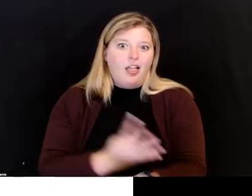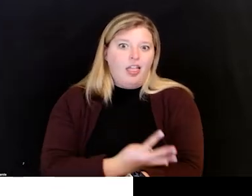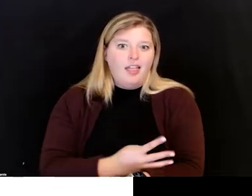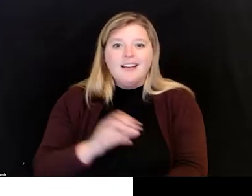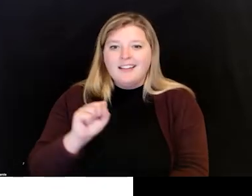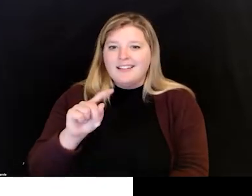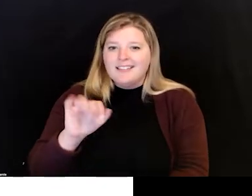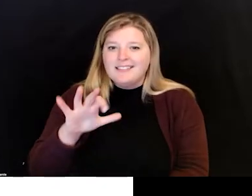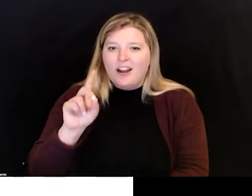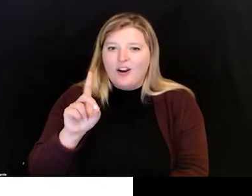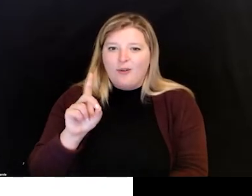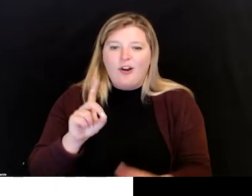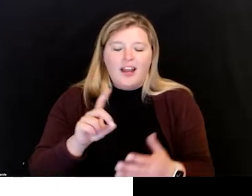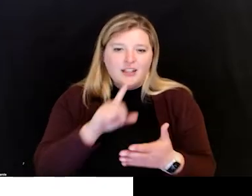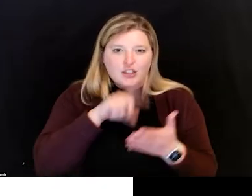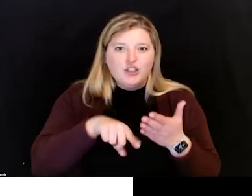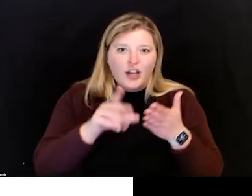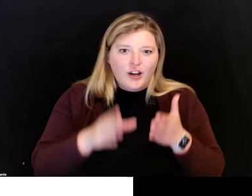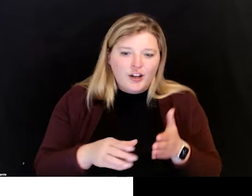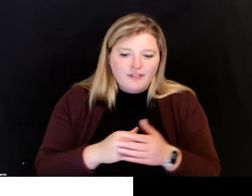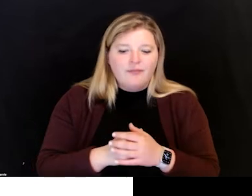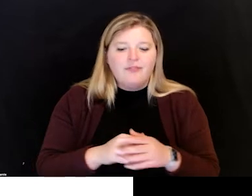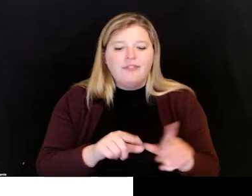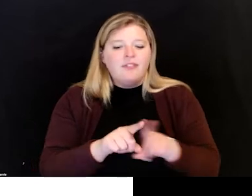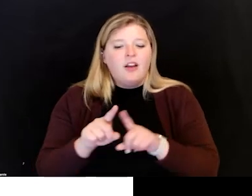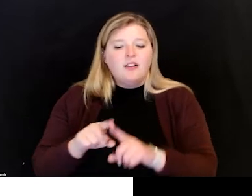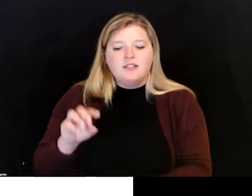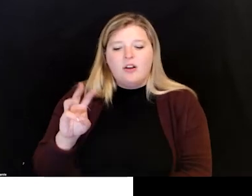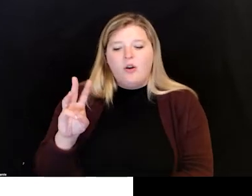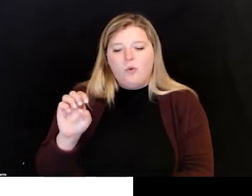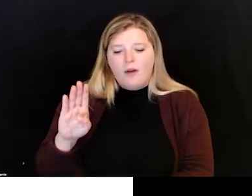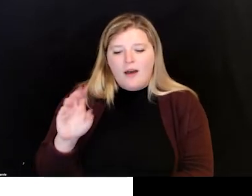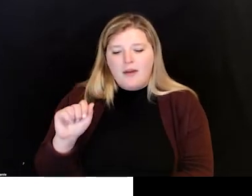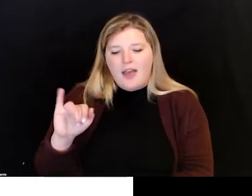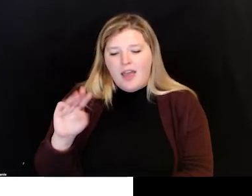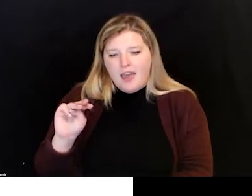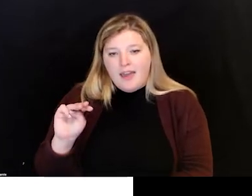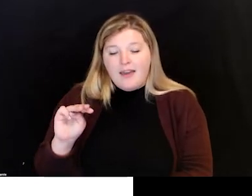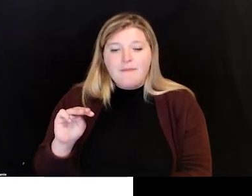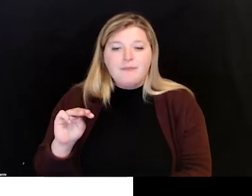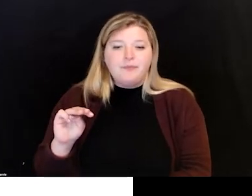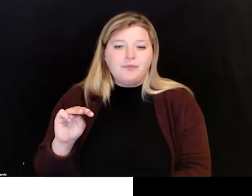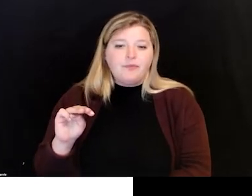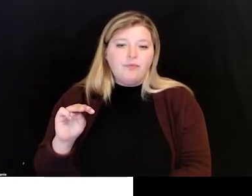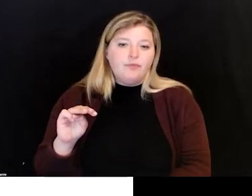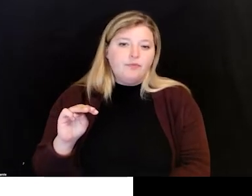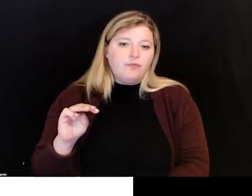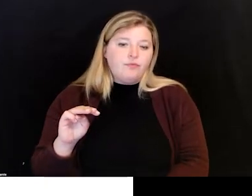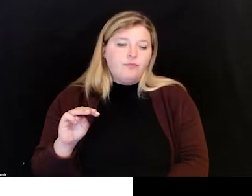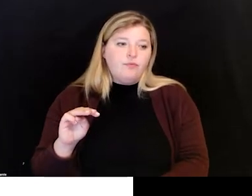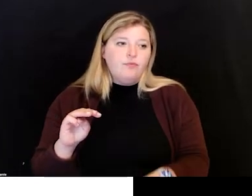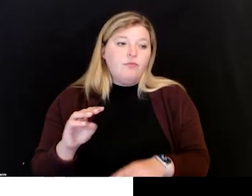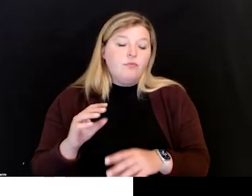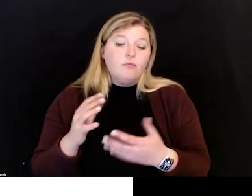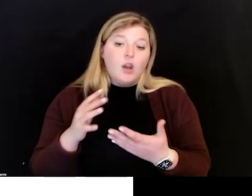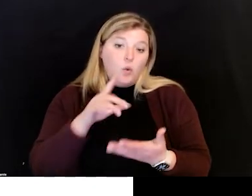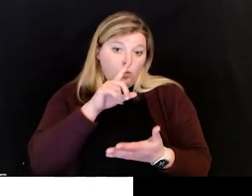WebAIM is a tool that helps you identify whether your on-screen content is accessible.